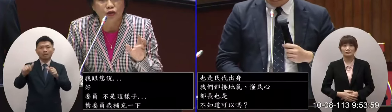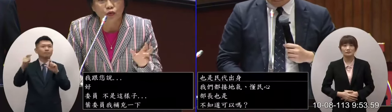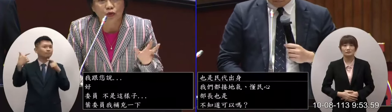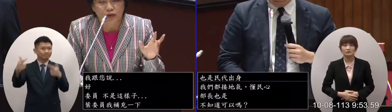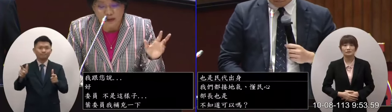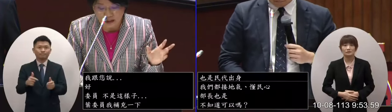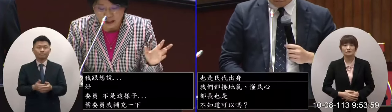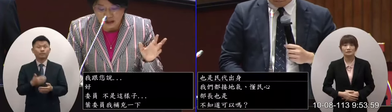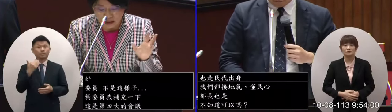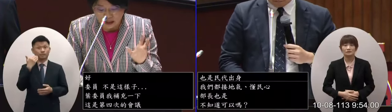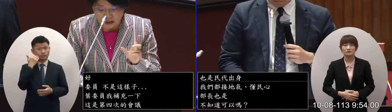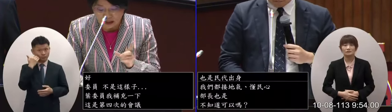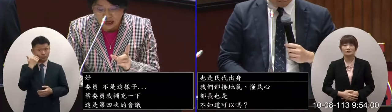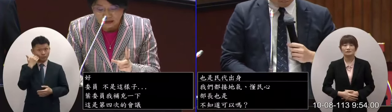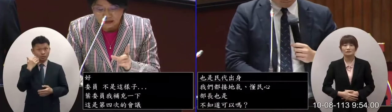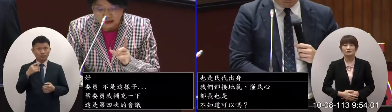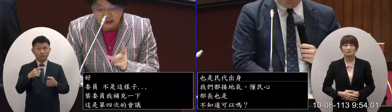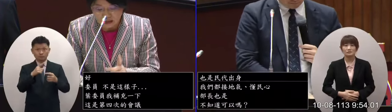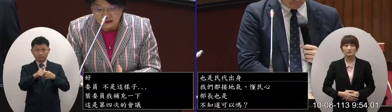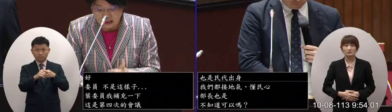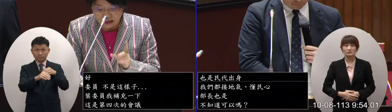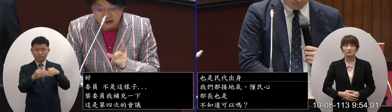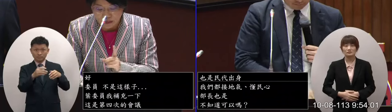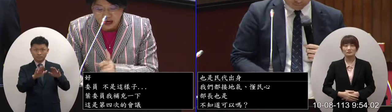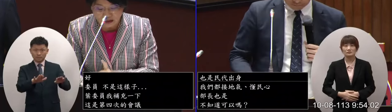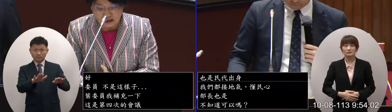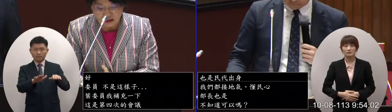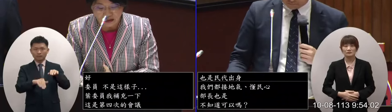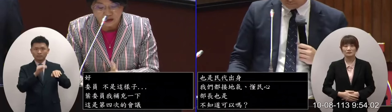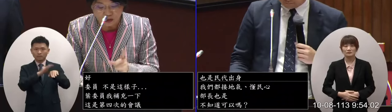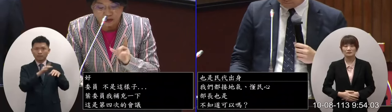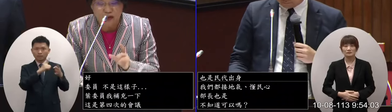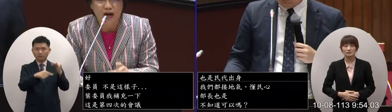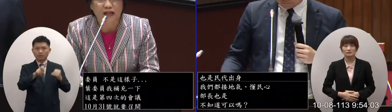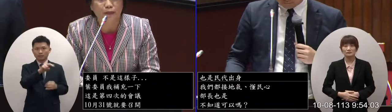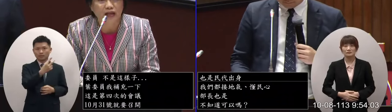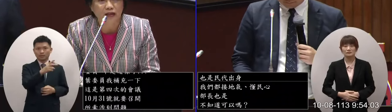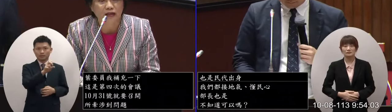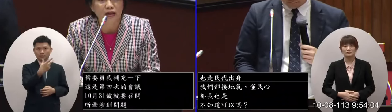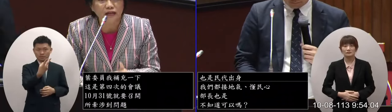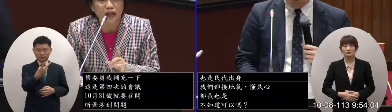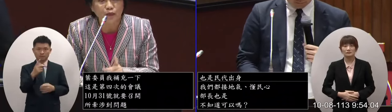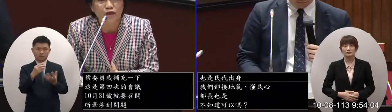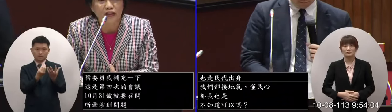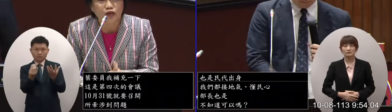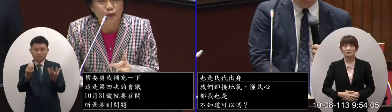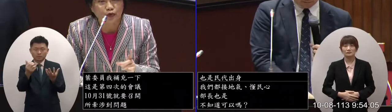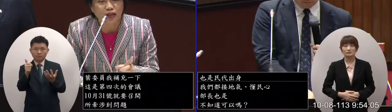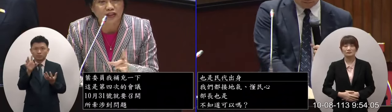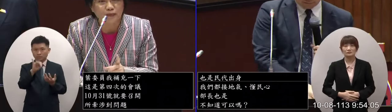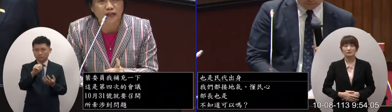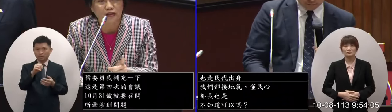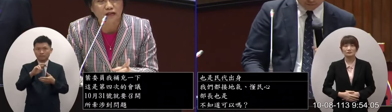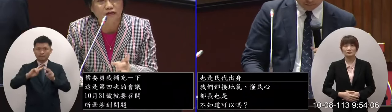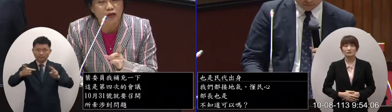if some people submit a case, there are 227 people who have submitted a case. There are 56 cases of changes. This part must